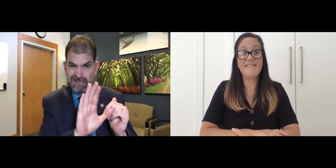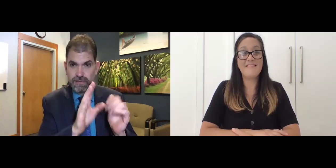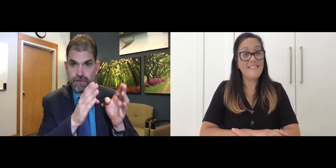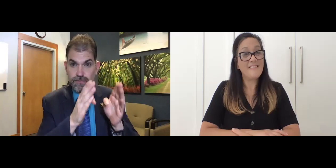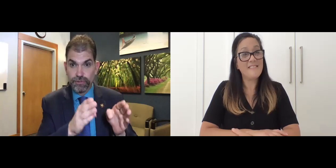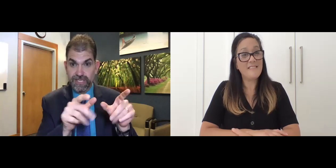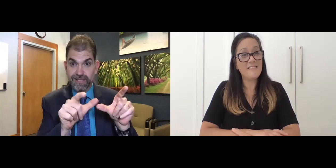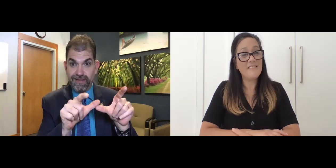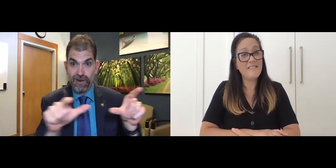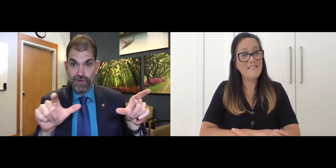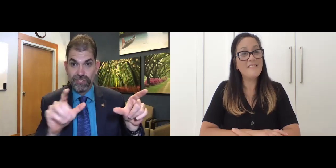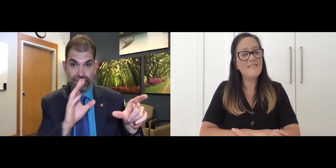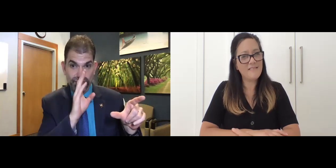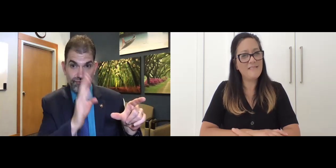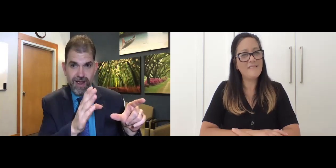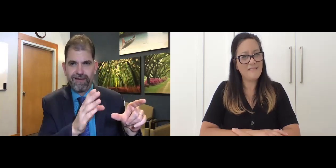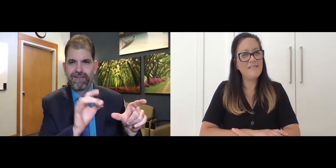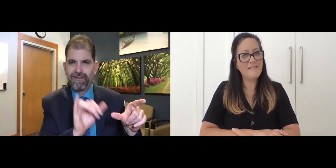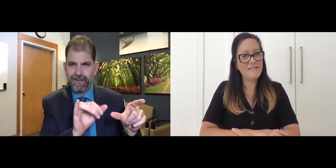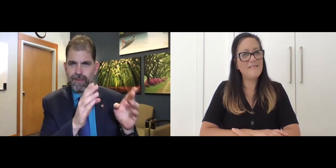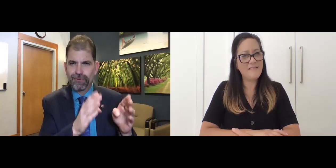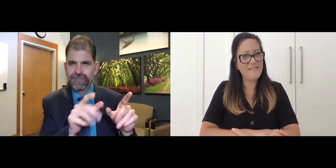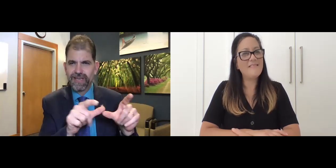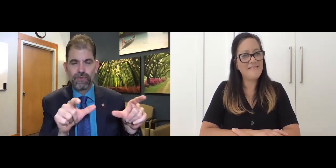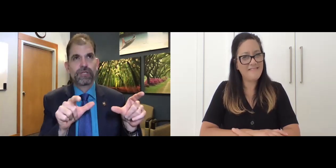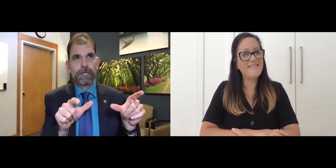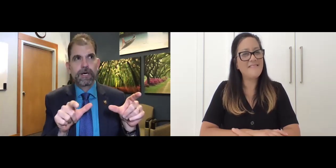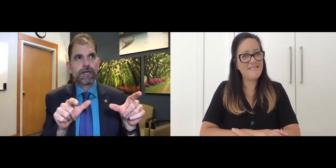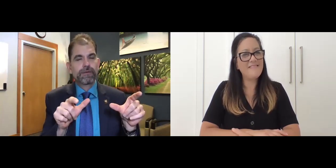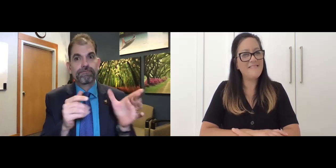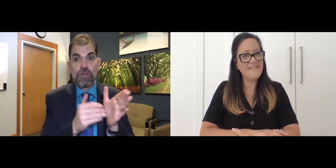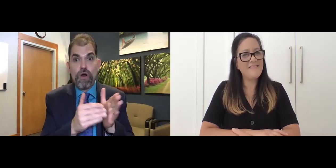means. If the person can be communicated with